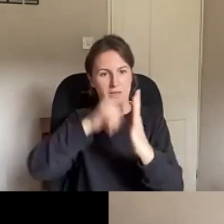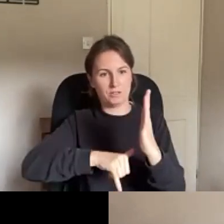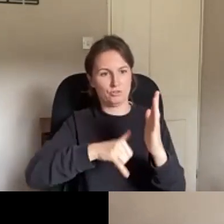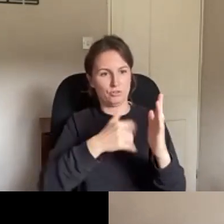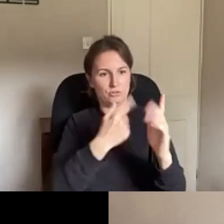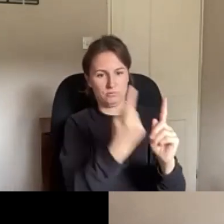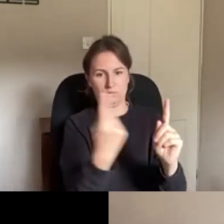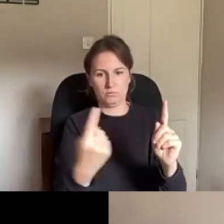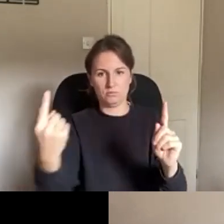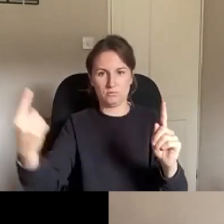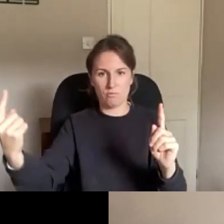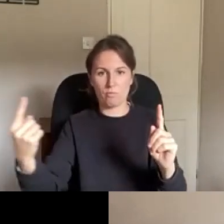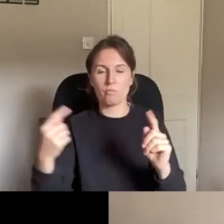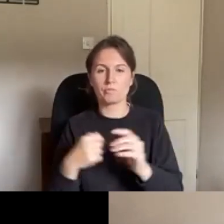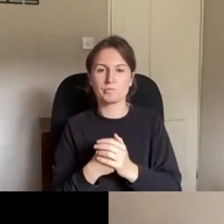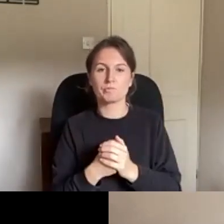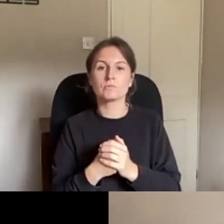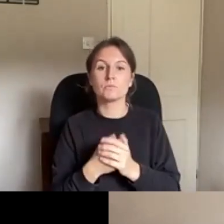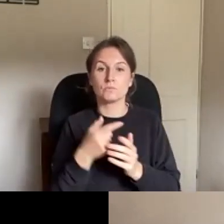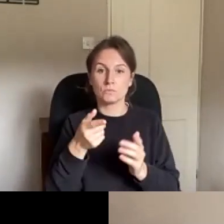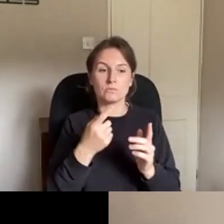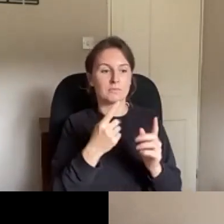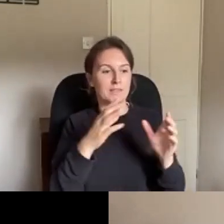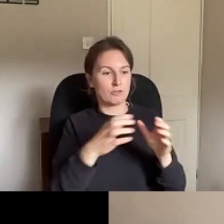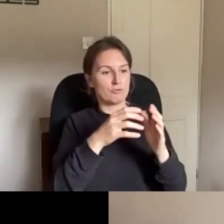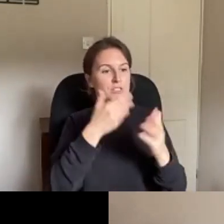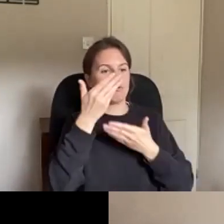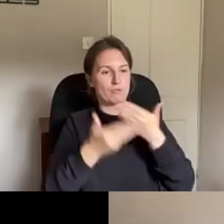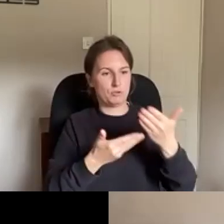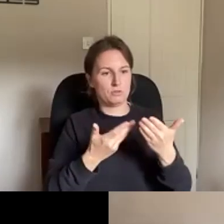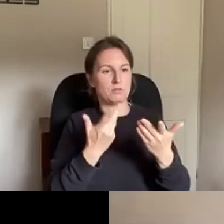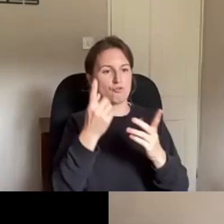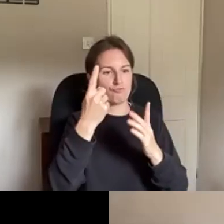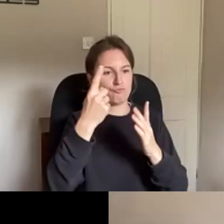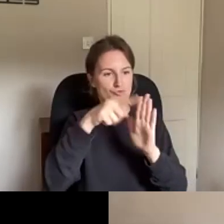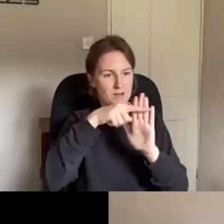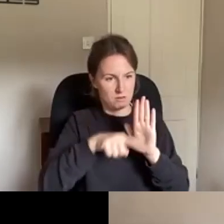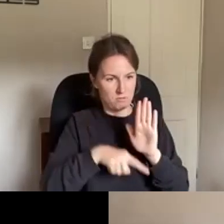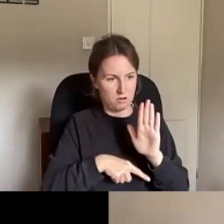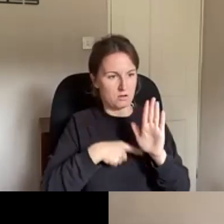If after reading the category descriptions and criteria on our website, you're still not sure,